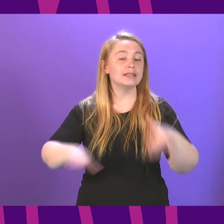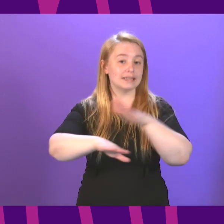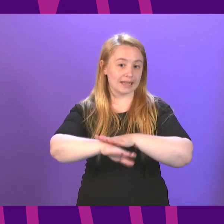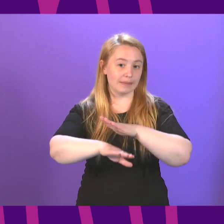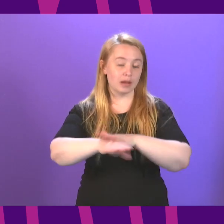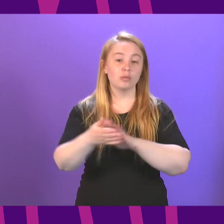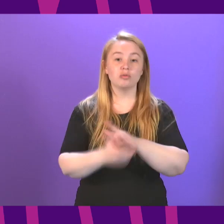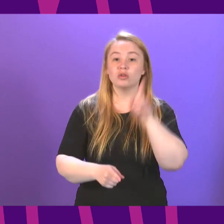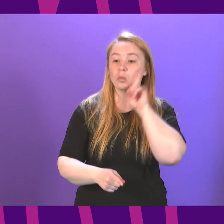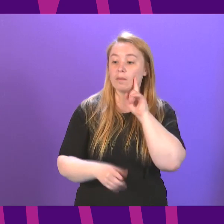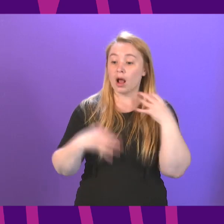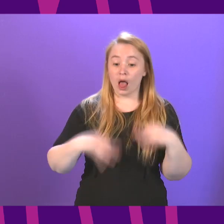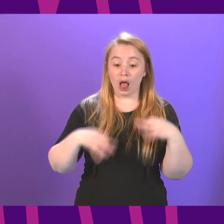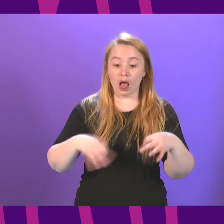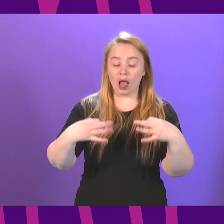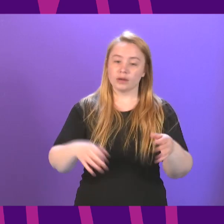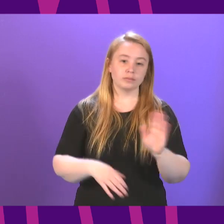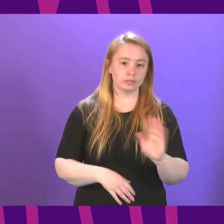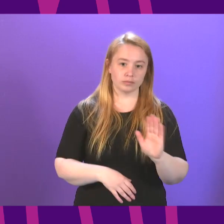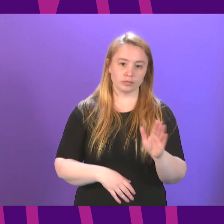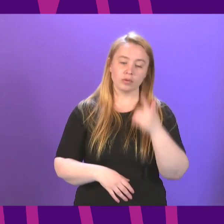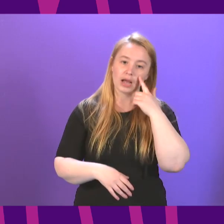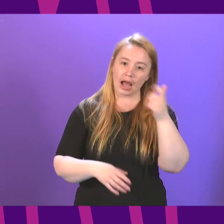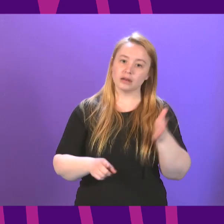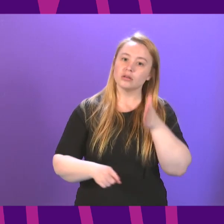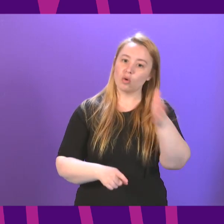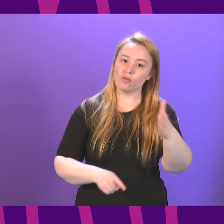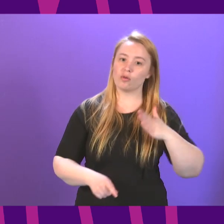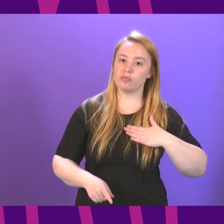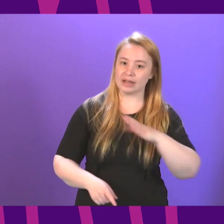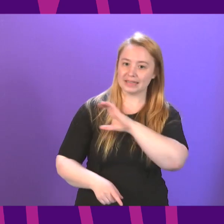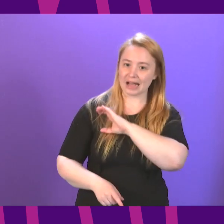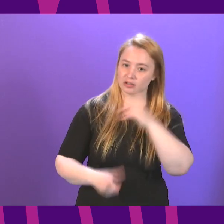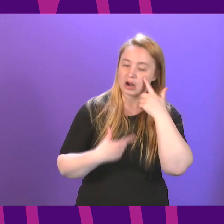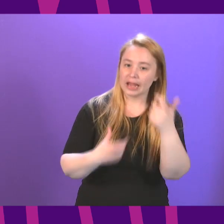are not waiting an inordinate amount of time for the breast cancer care that they need.